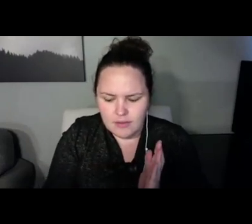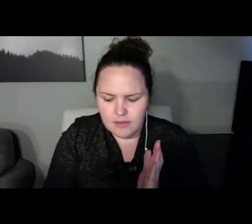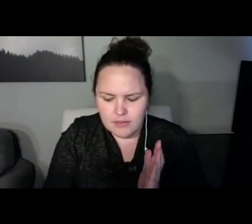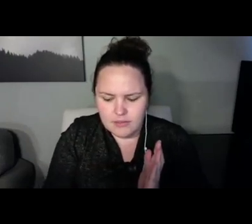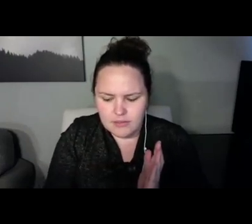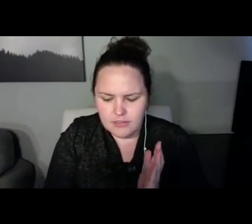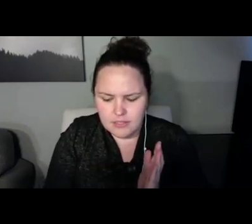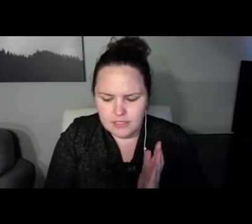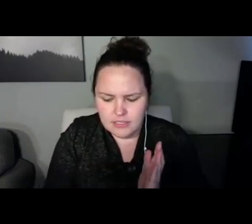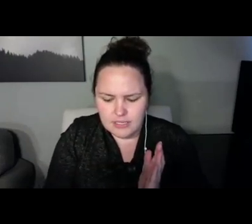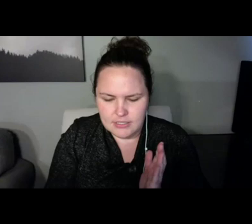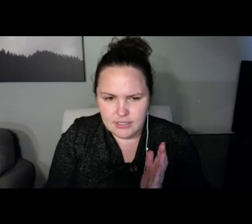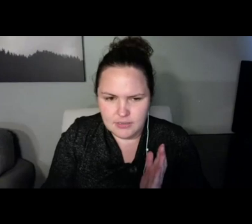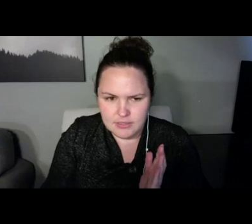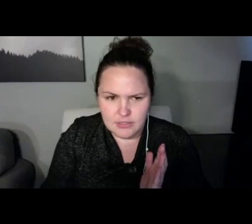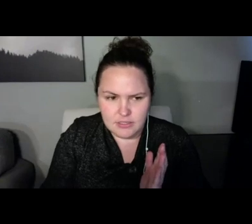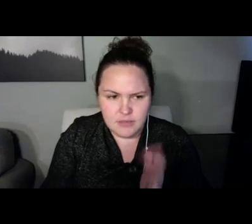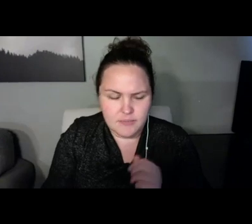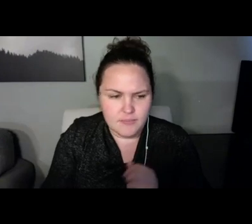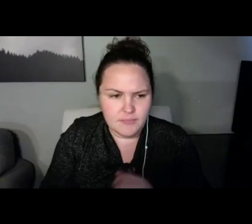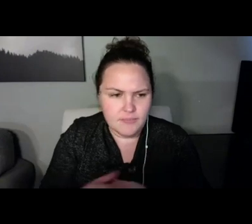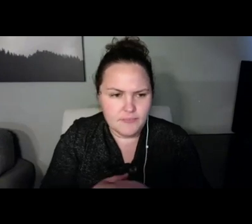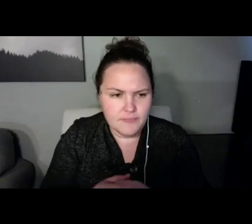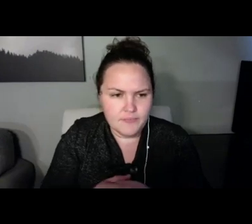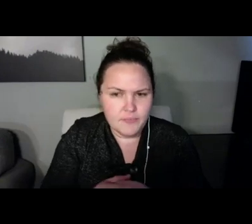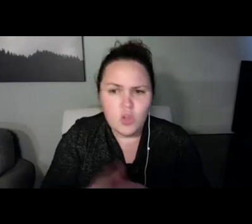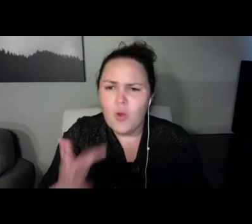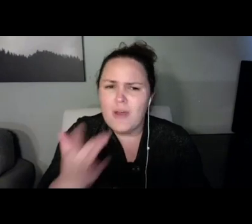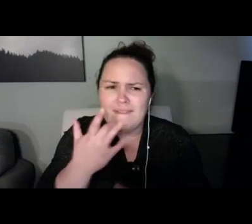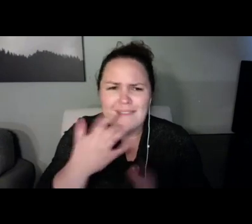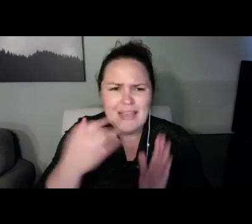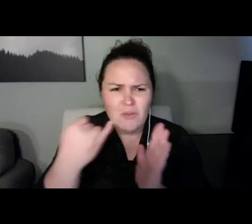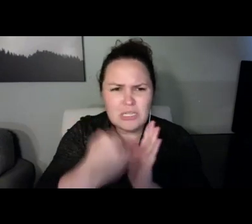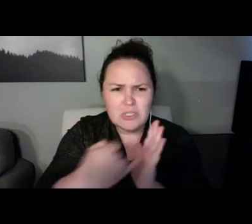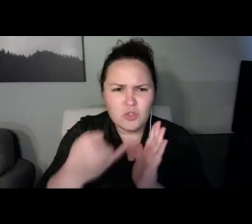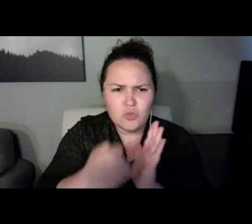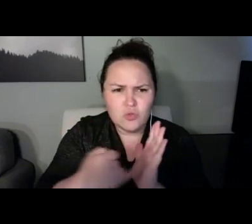Jen: And Ashley asked what's your favorite thing to draw?